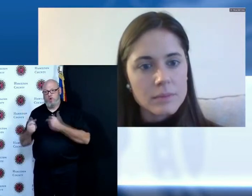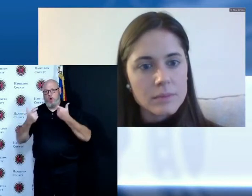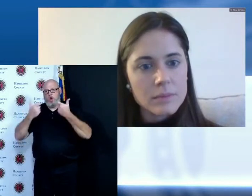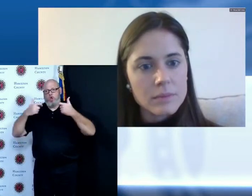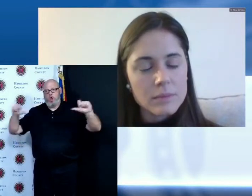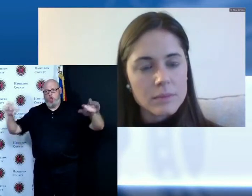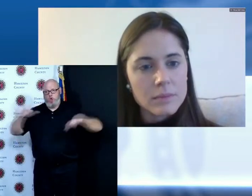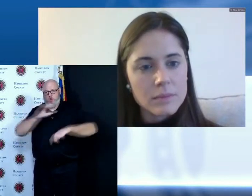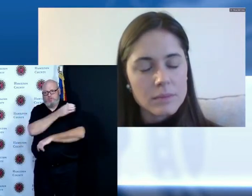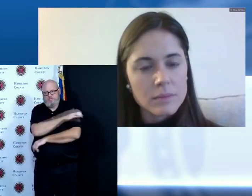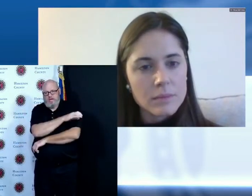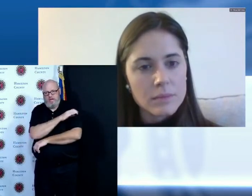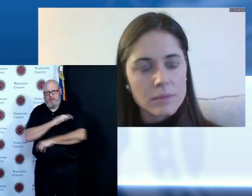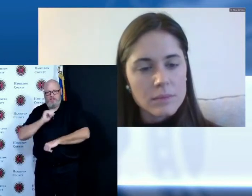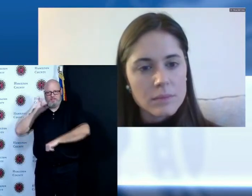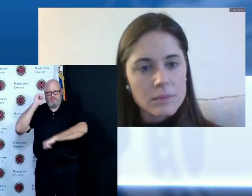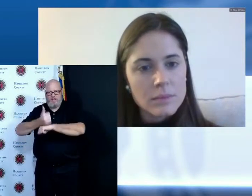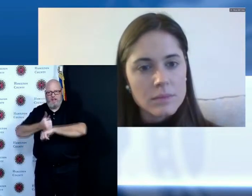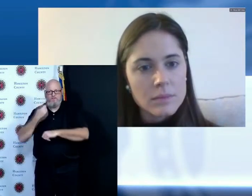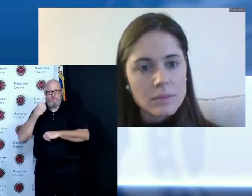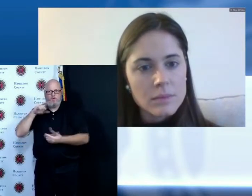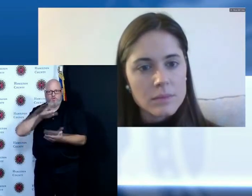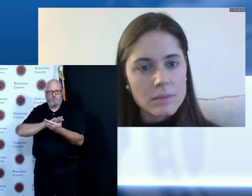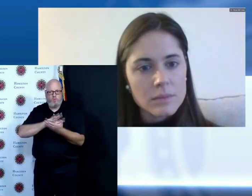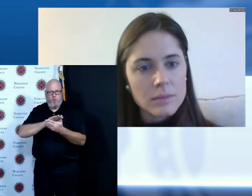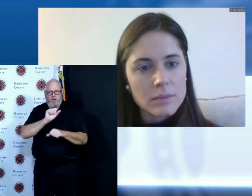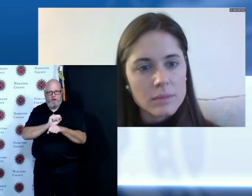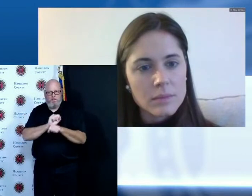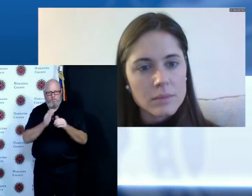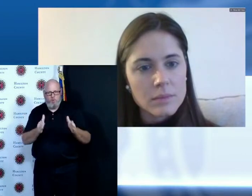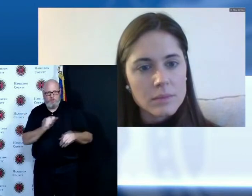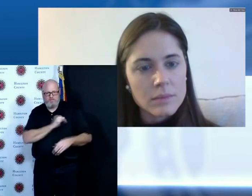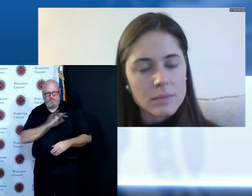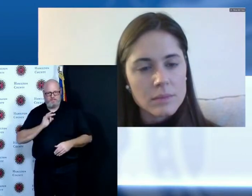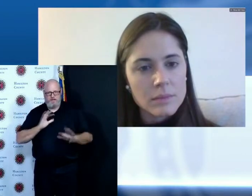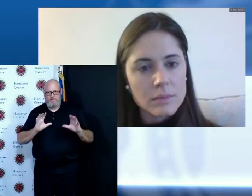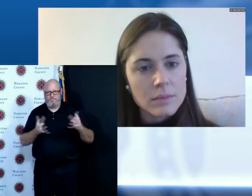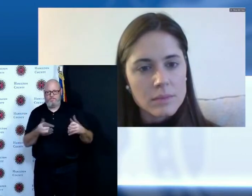a possible booster so what do you know about that uh you know when the timing of that would happen